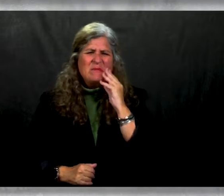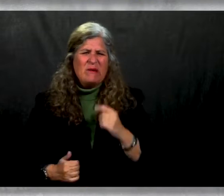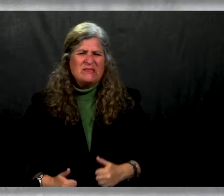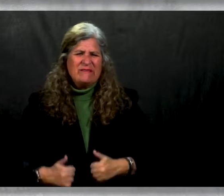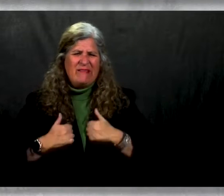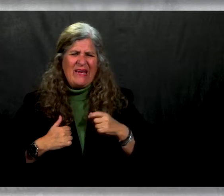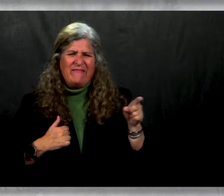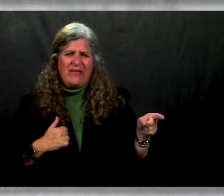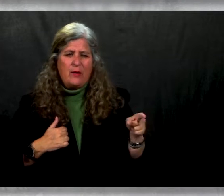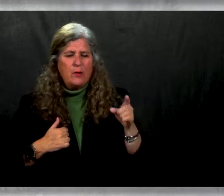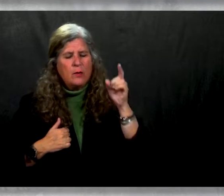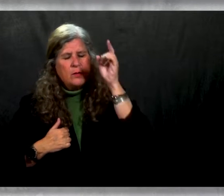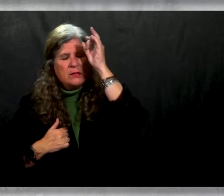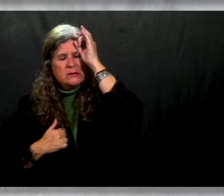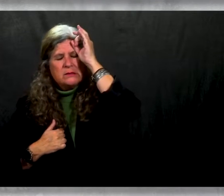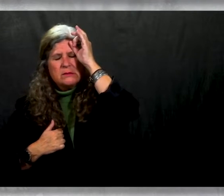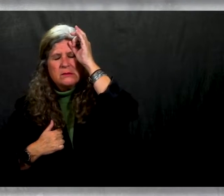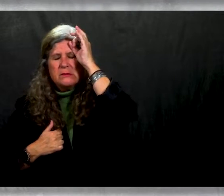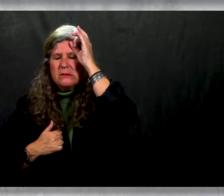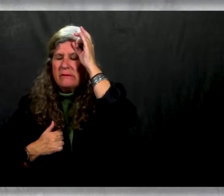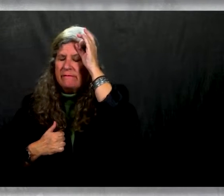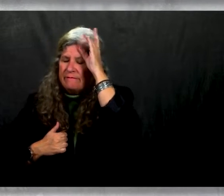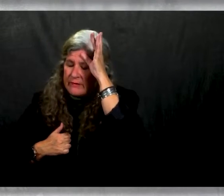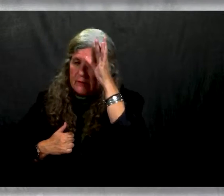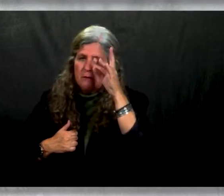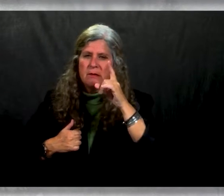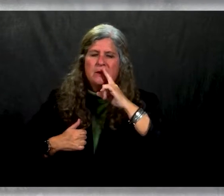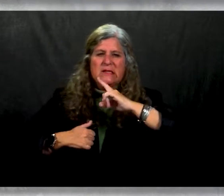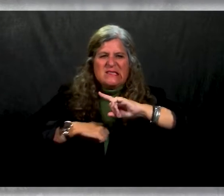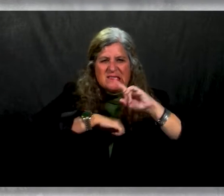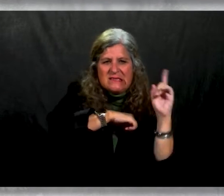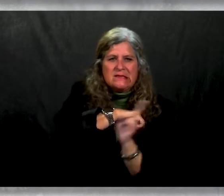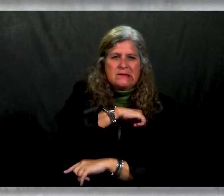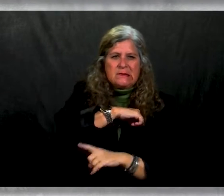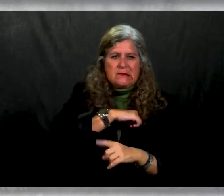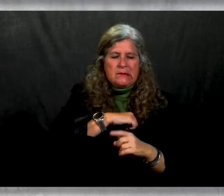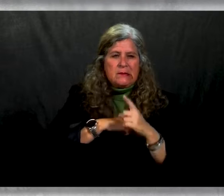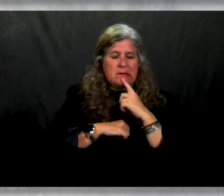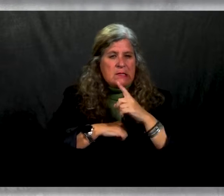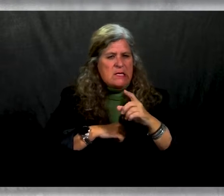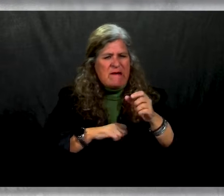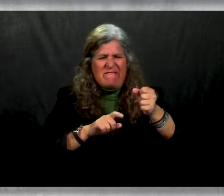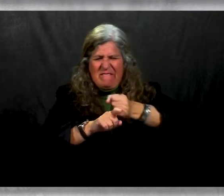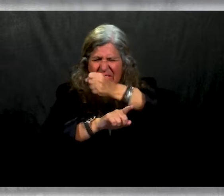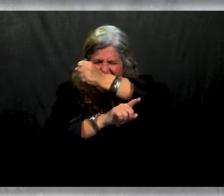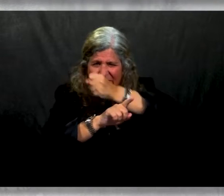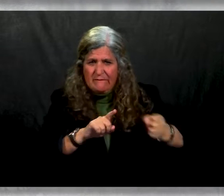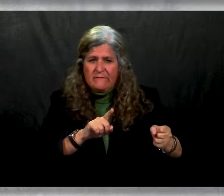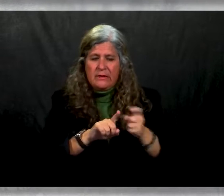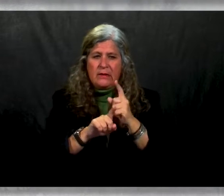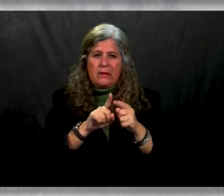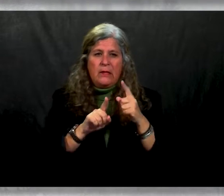It's a severe, incredibly disciplined, and usually quite violent way of life